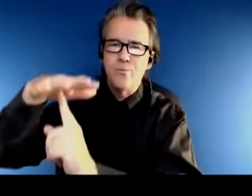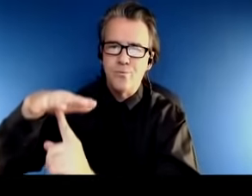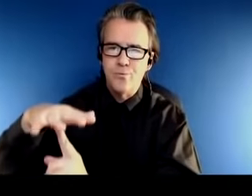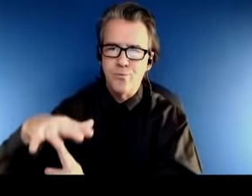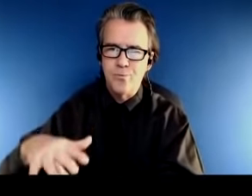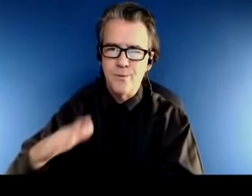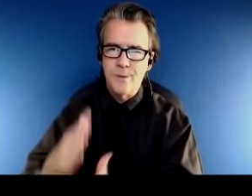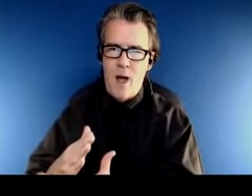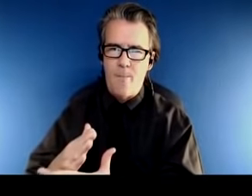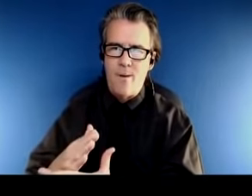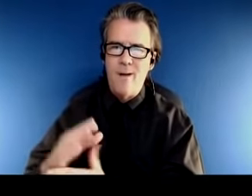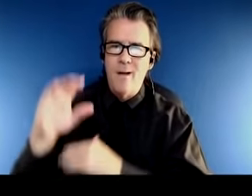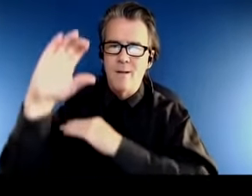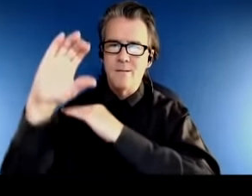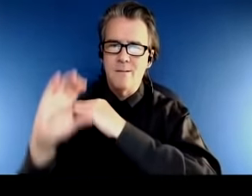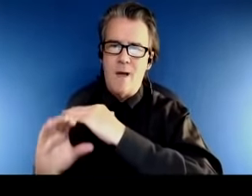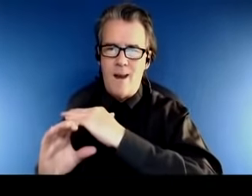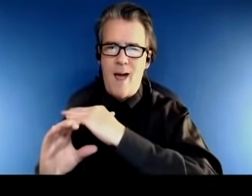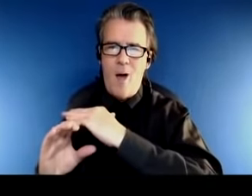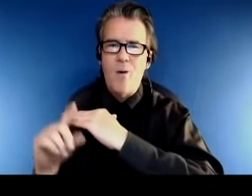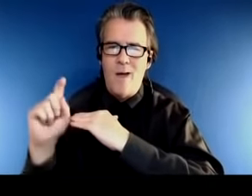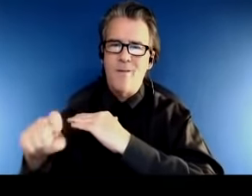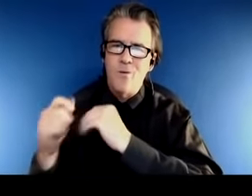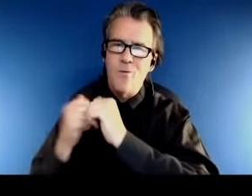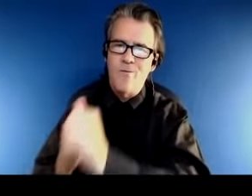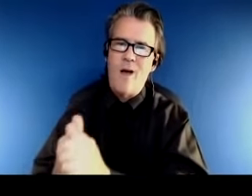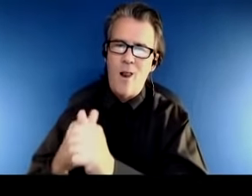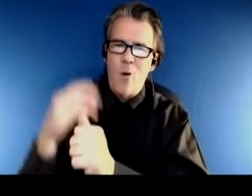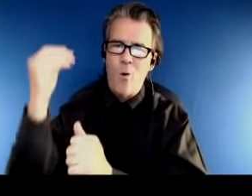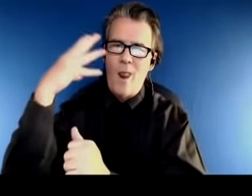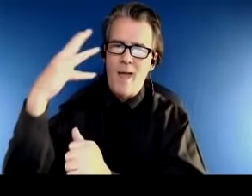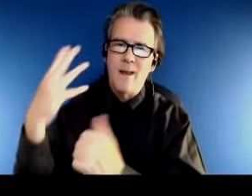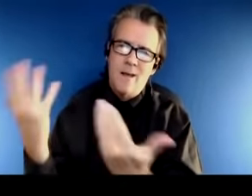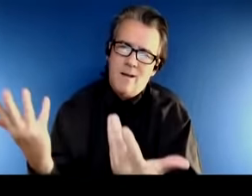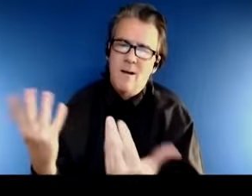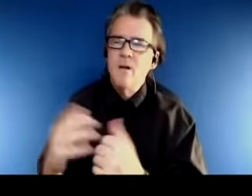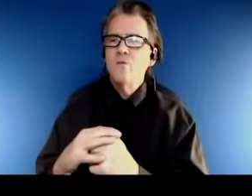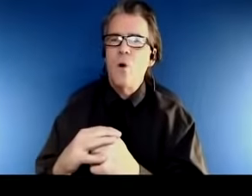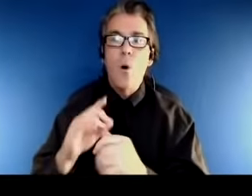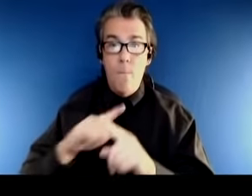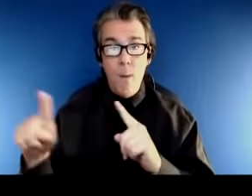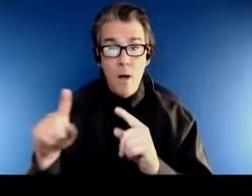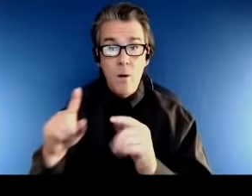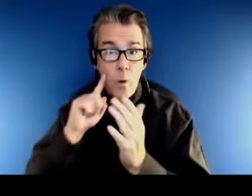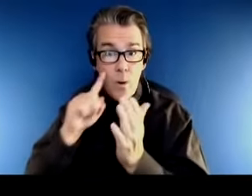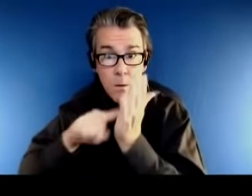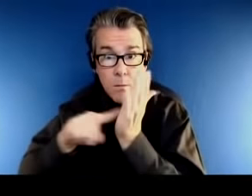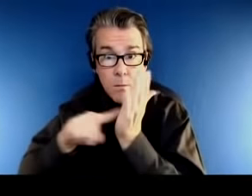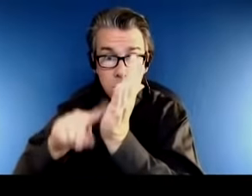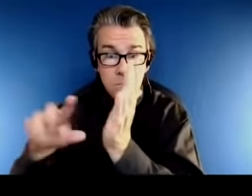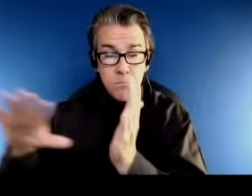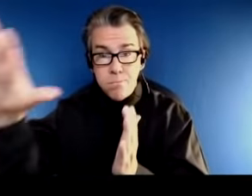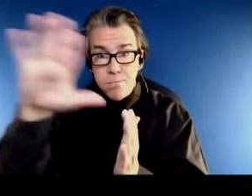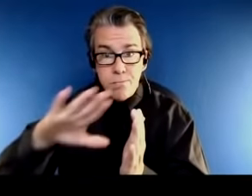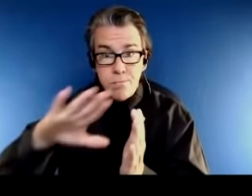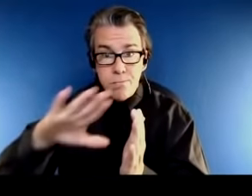I'll take the first one, the decision-making process, how we make that decision.